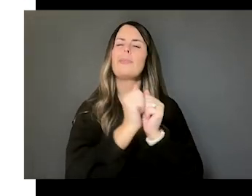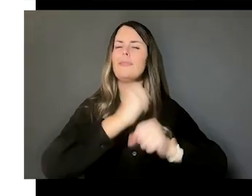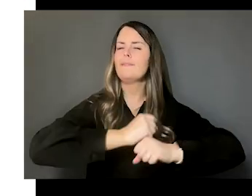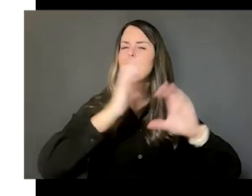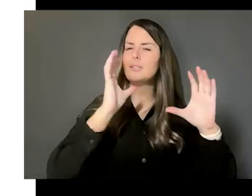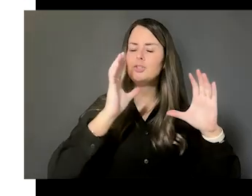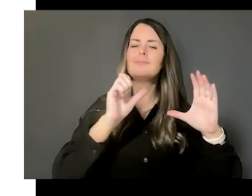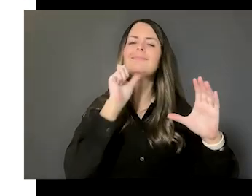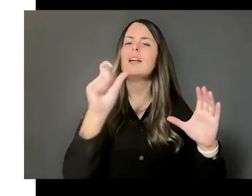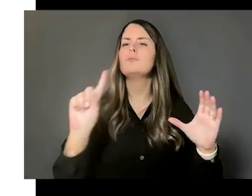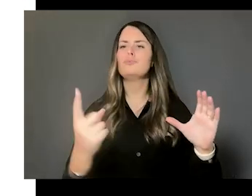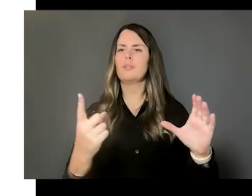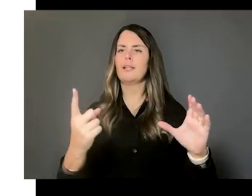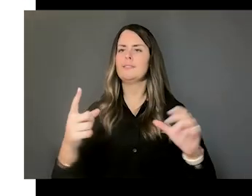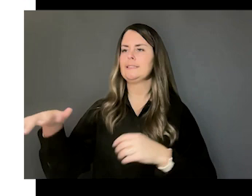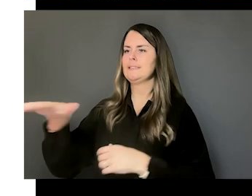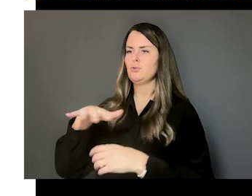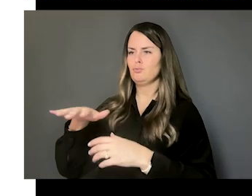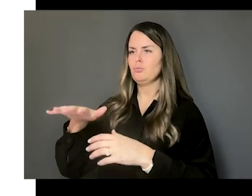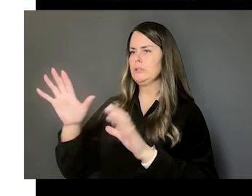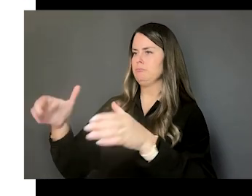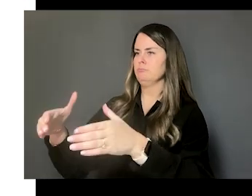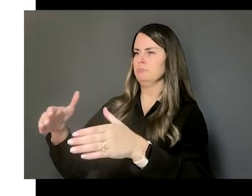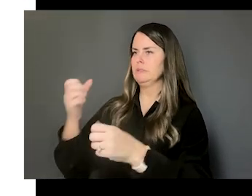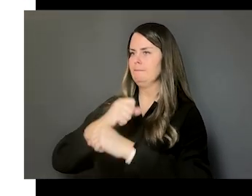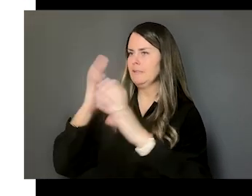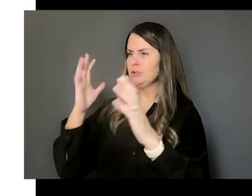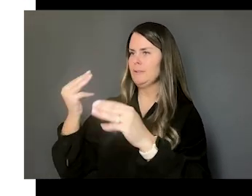not just our district vision or our math vision or our school vision,